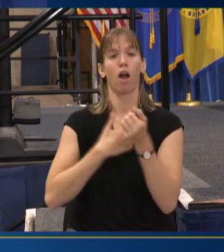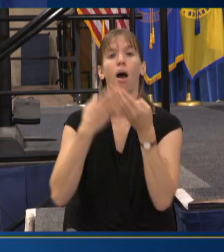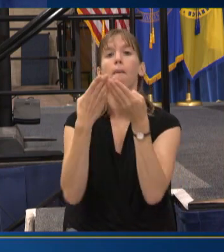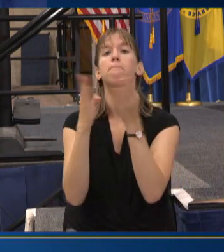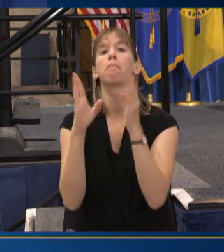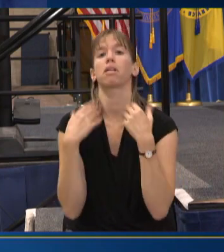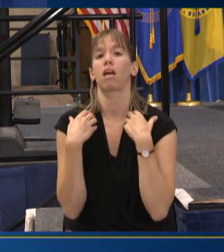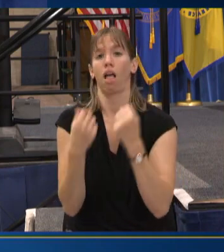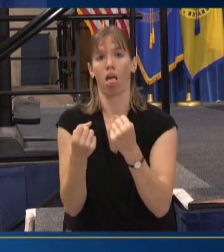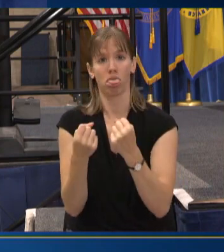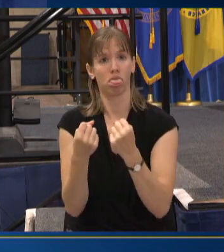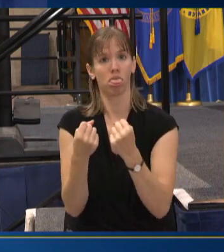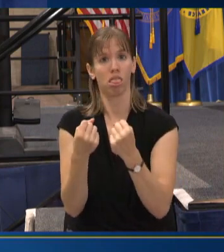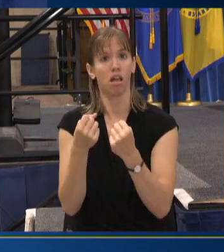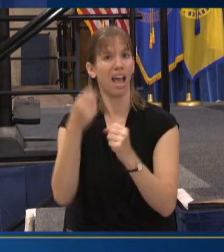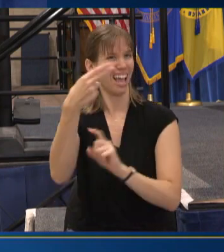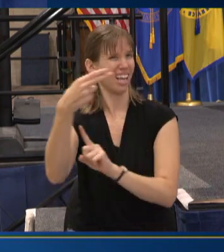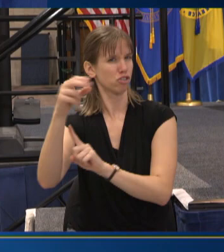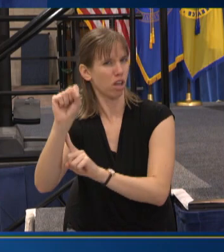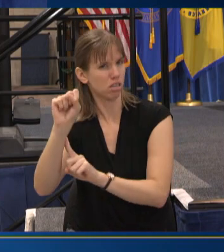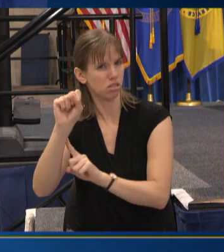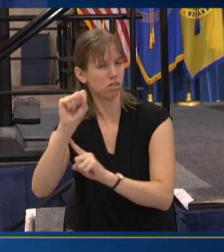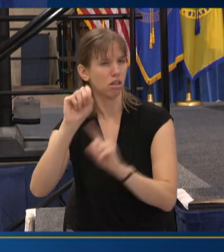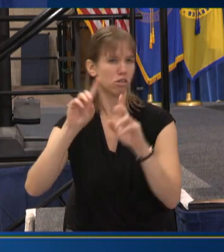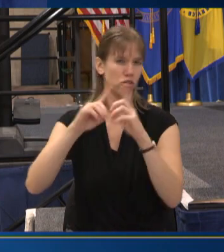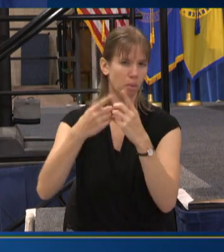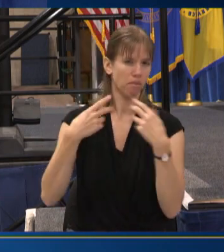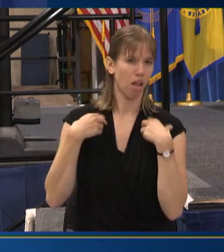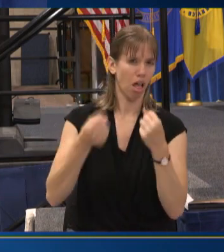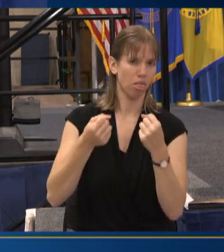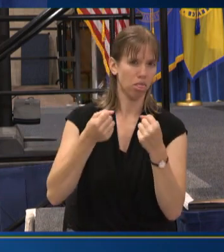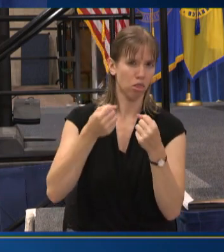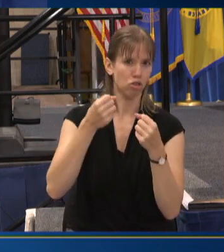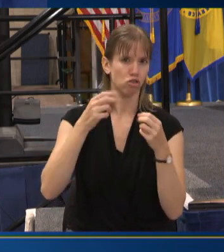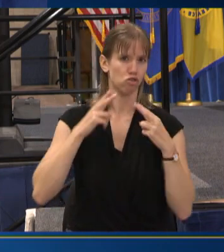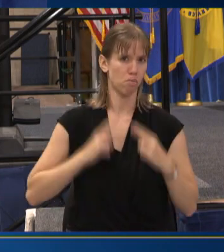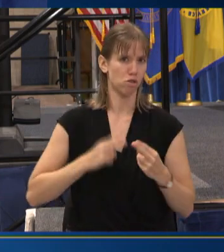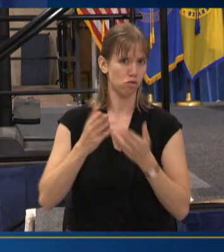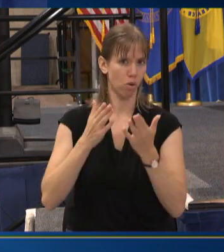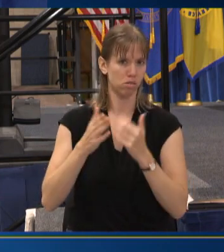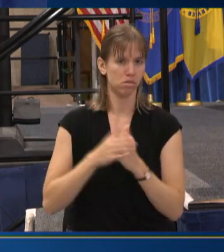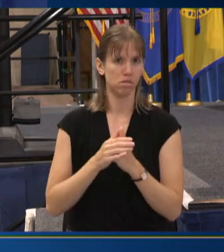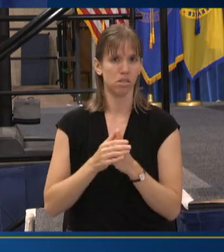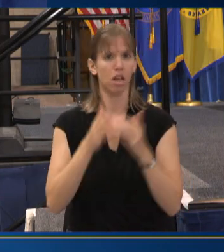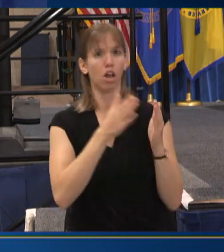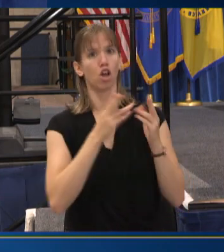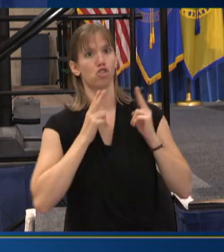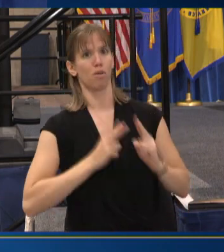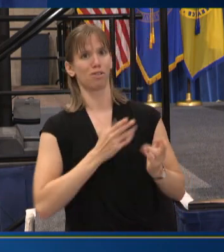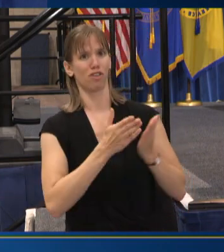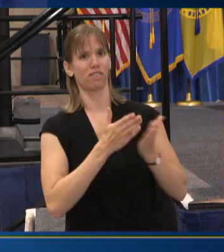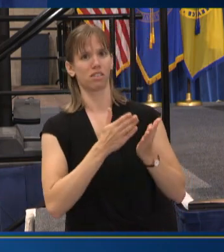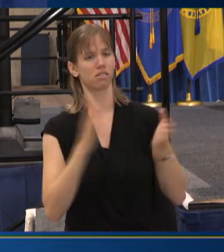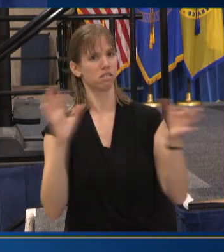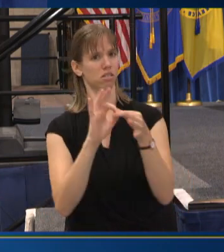HHS, the Department of Health and Human Services, and the Human Services side. And so I want to make sure I express my